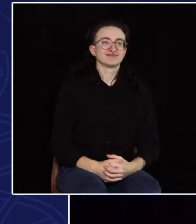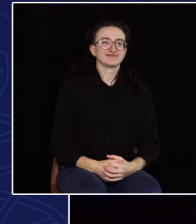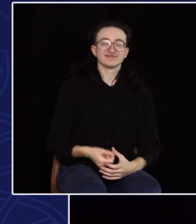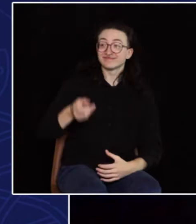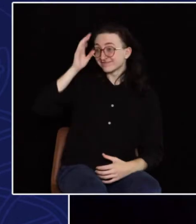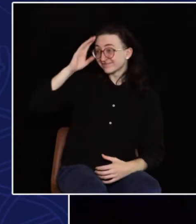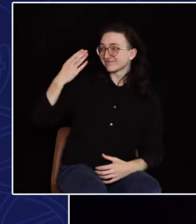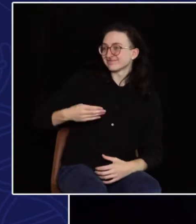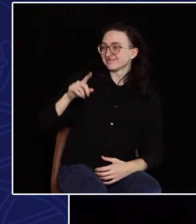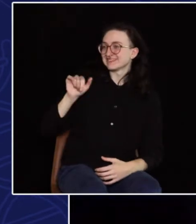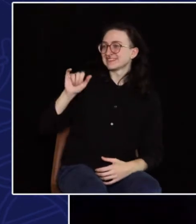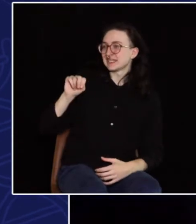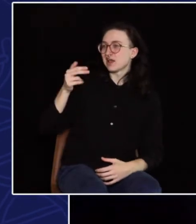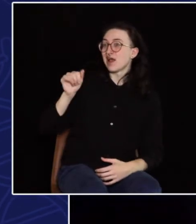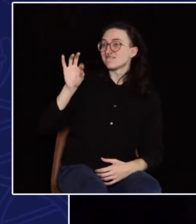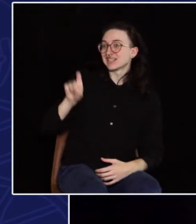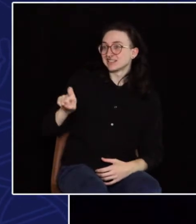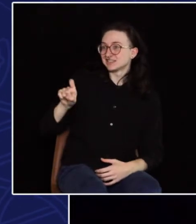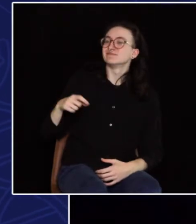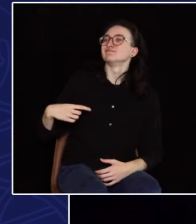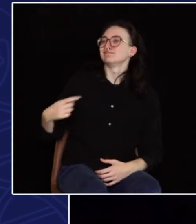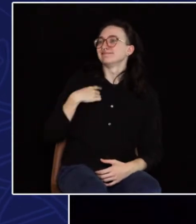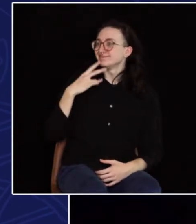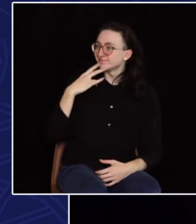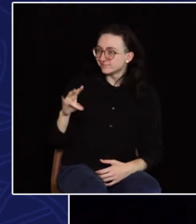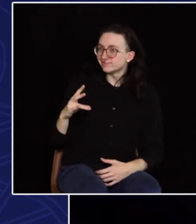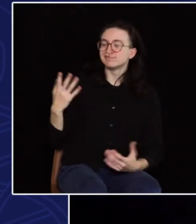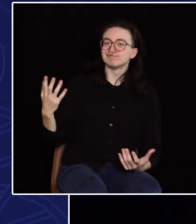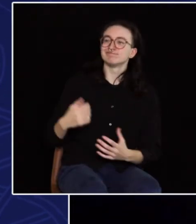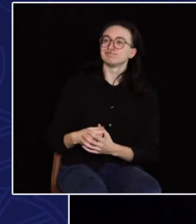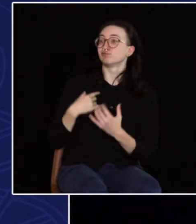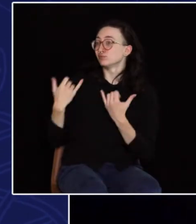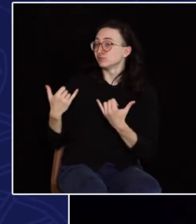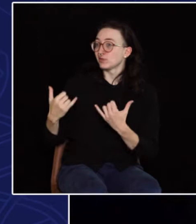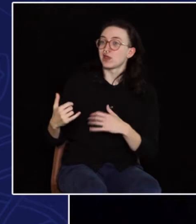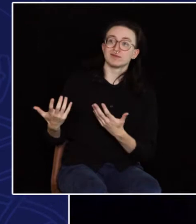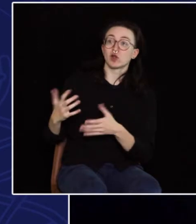[ZAIN:] Hi, I'm Zain Hafeez, I’m 17 years old and